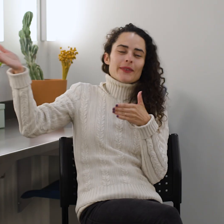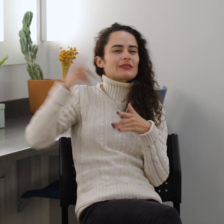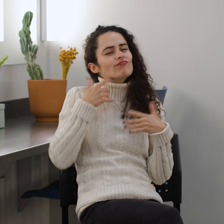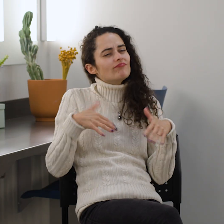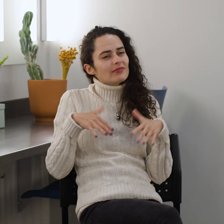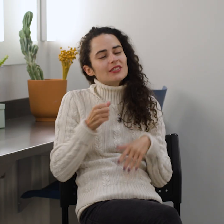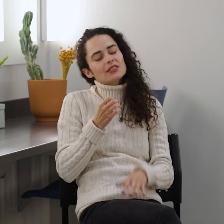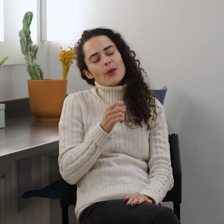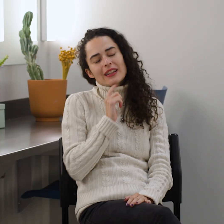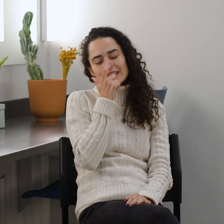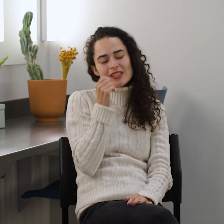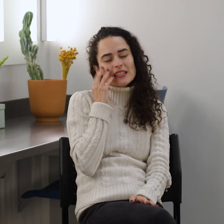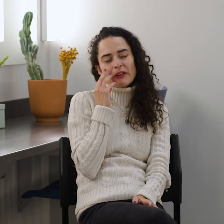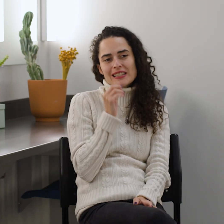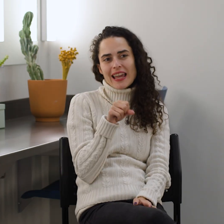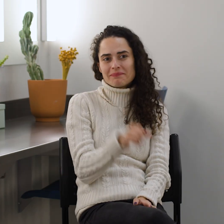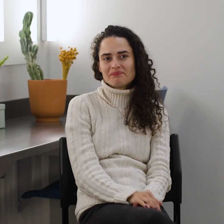Wow, yes. It was a really interesting experience.